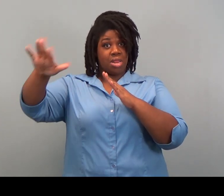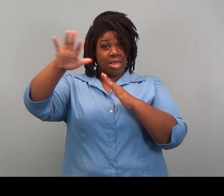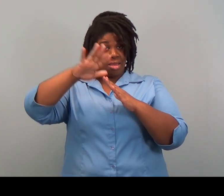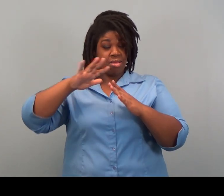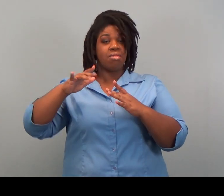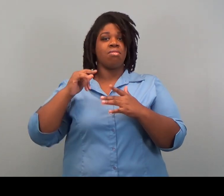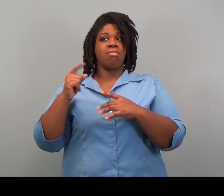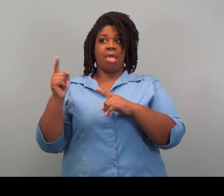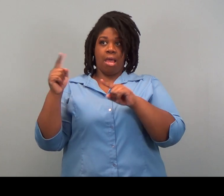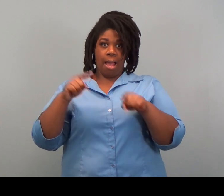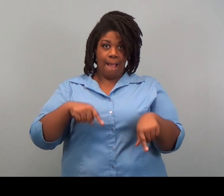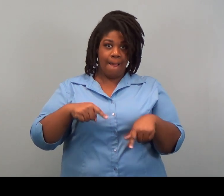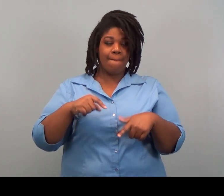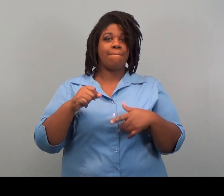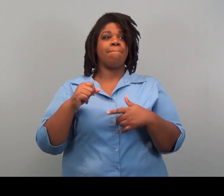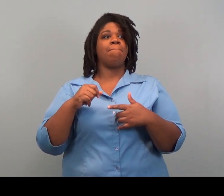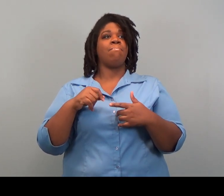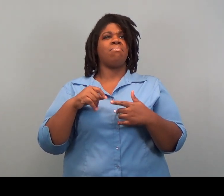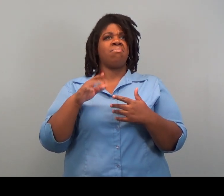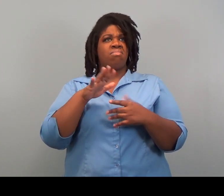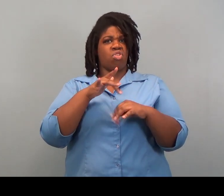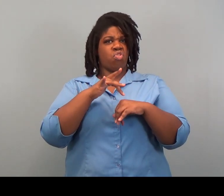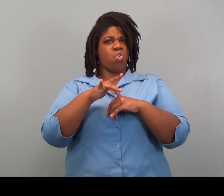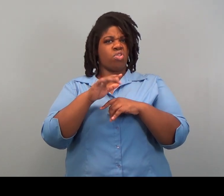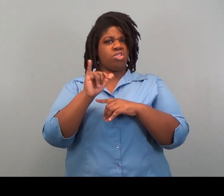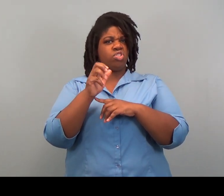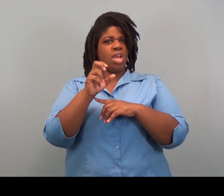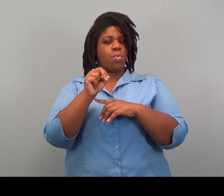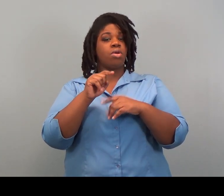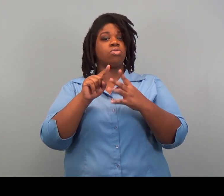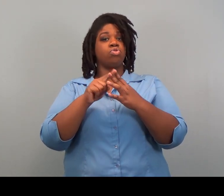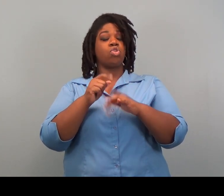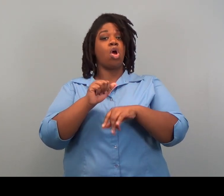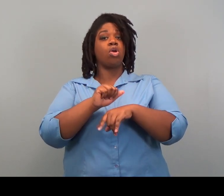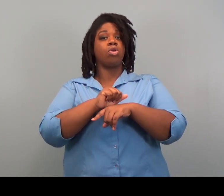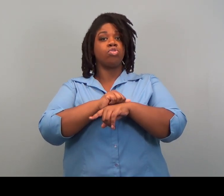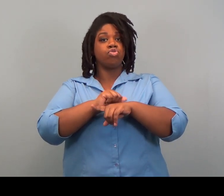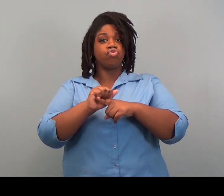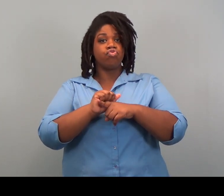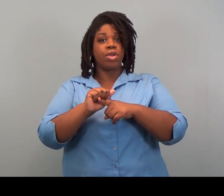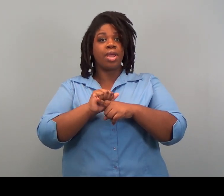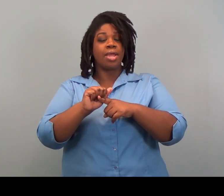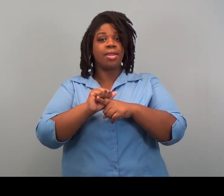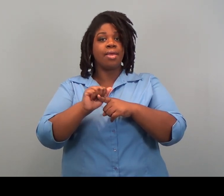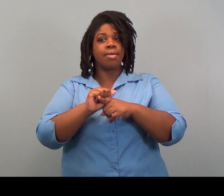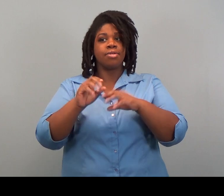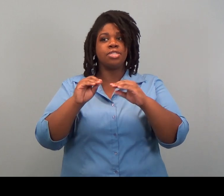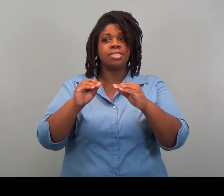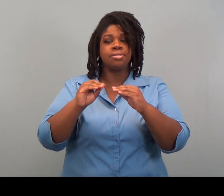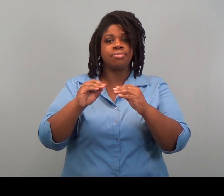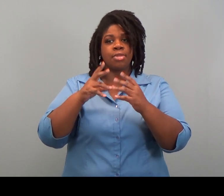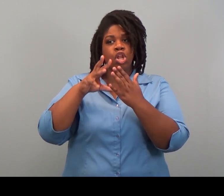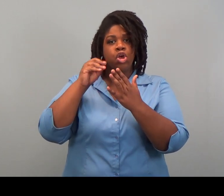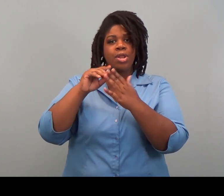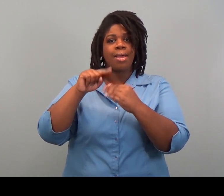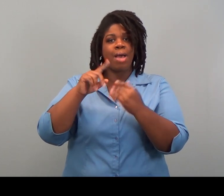They come in early in January and start training In tax law and tax site procedures.